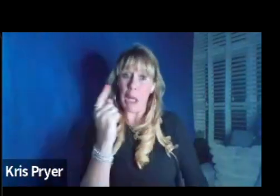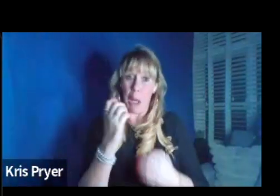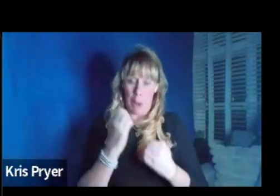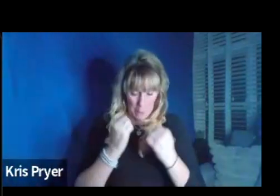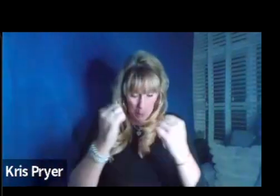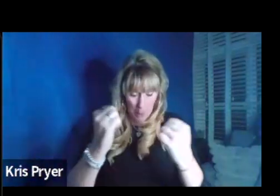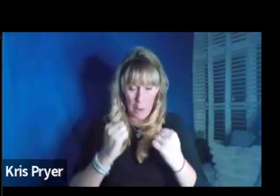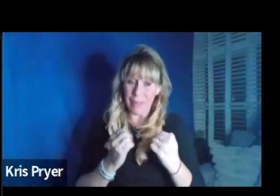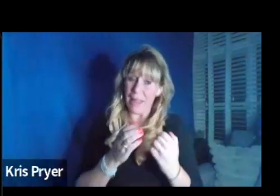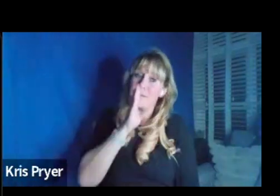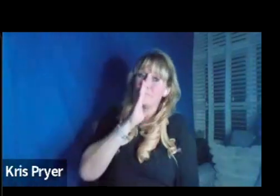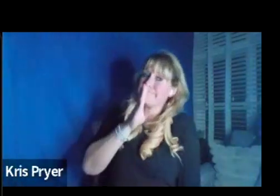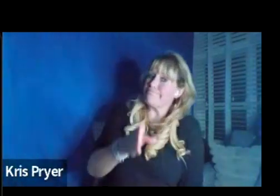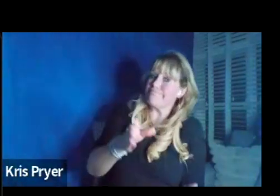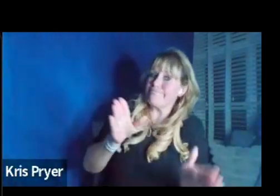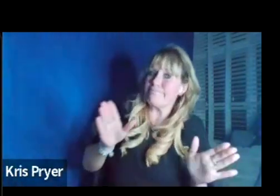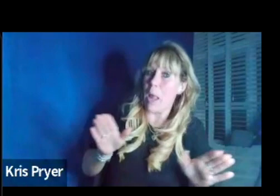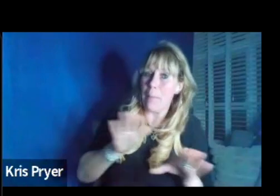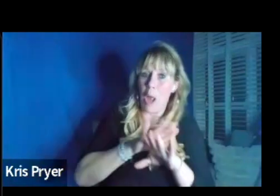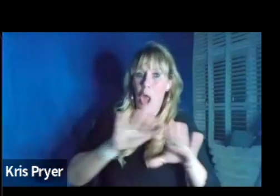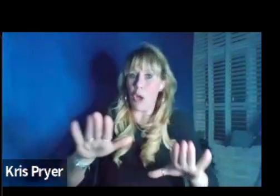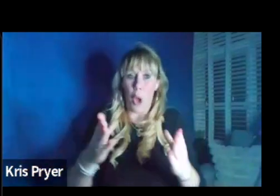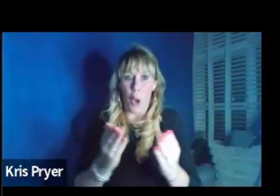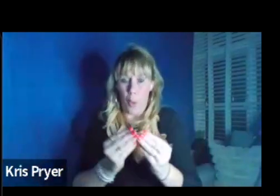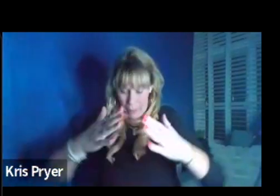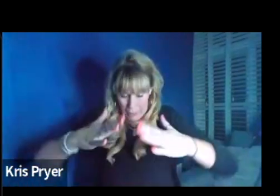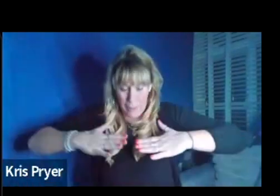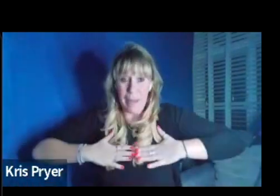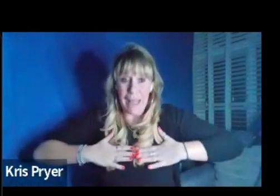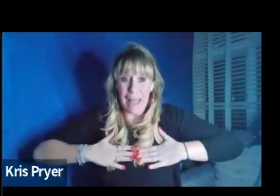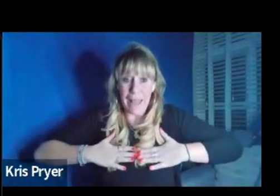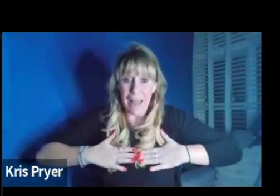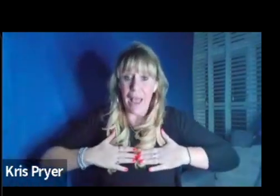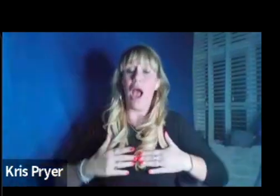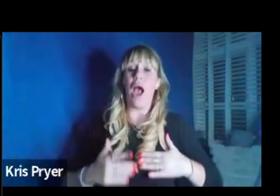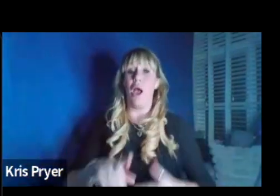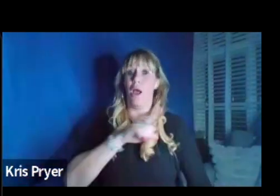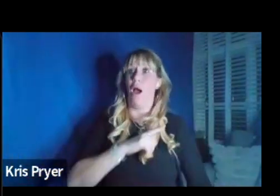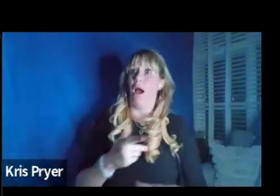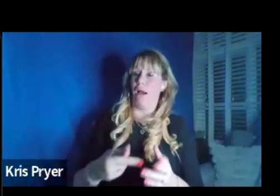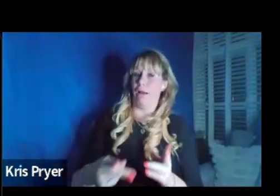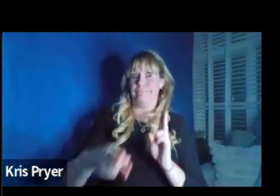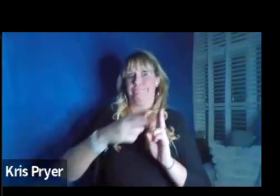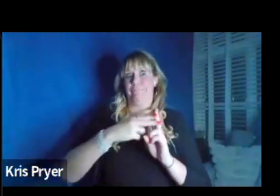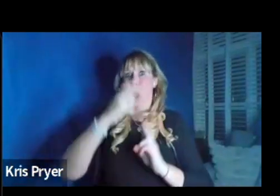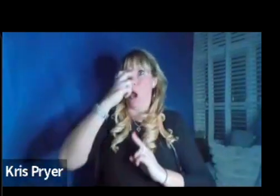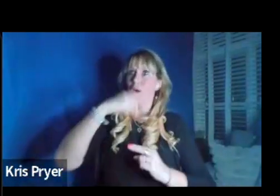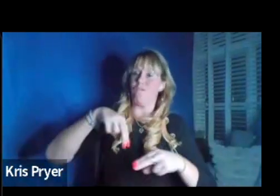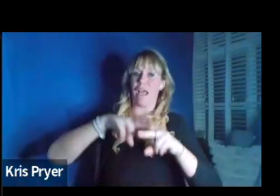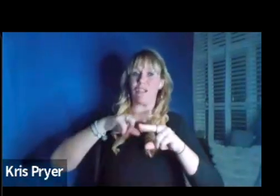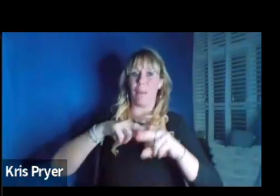Then go on right ahead but just not with me Call me old fashioned but I know what I like